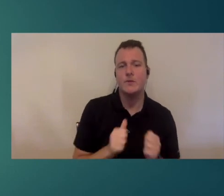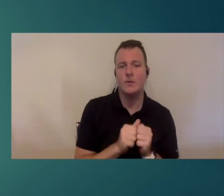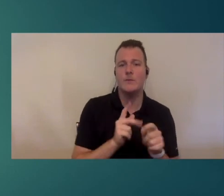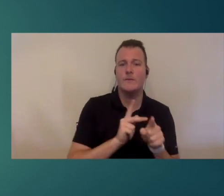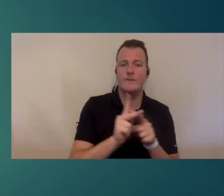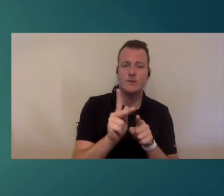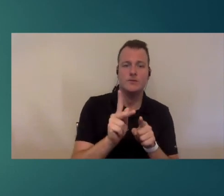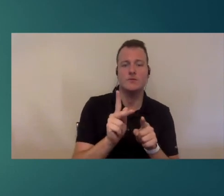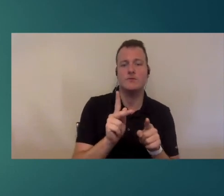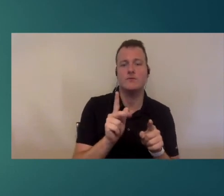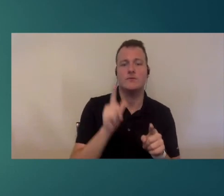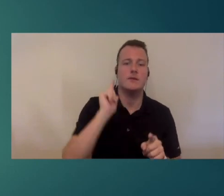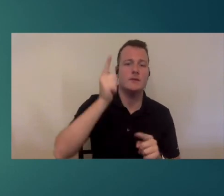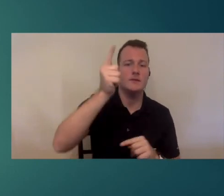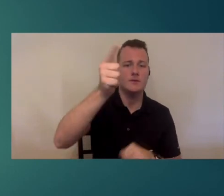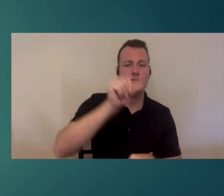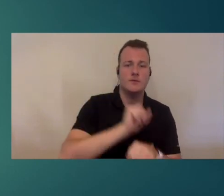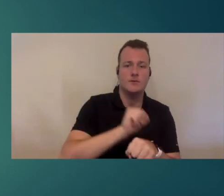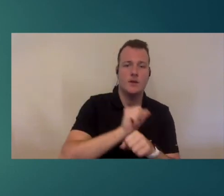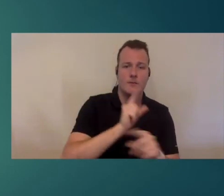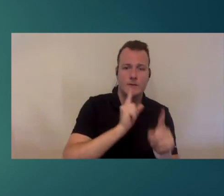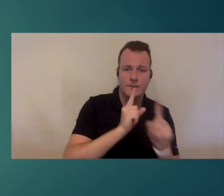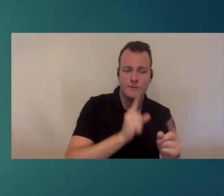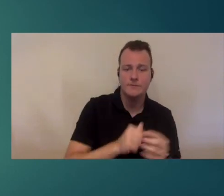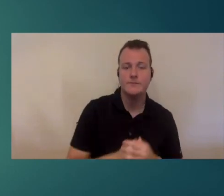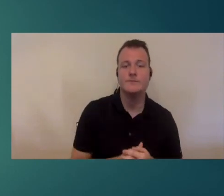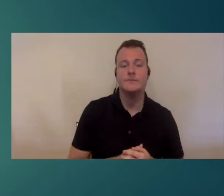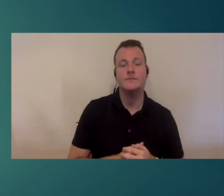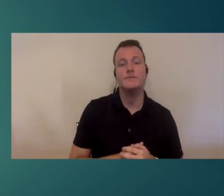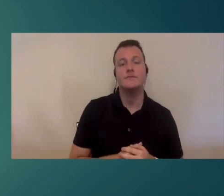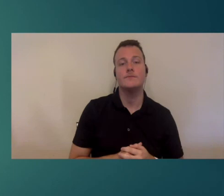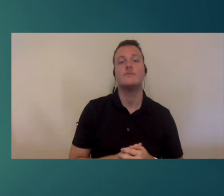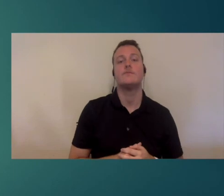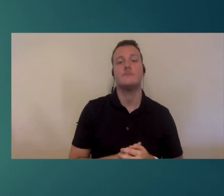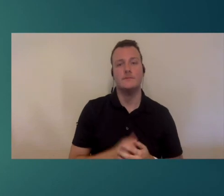professional interviews later down the road. But I think it- you know, again that